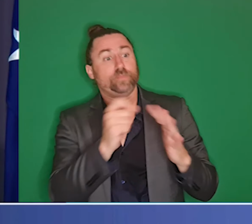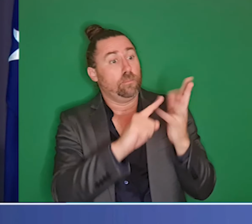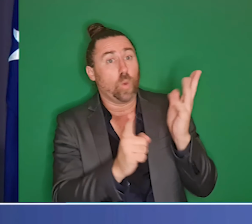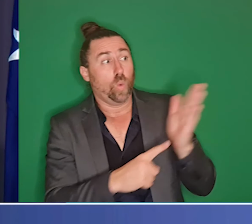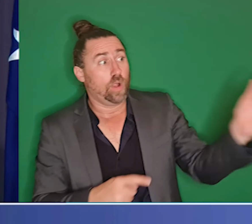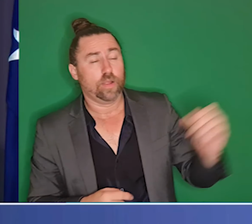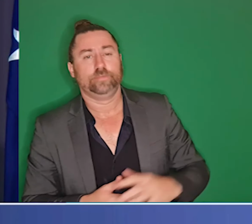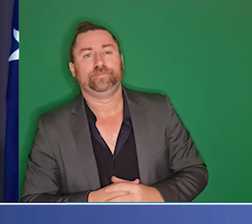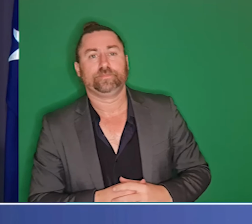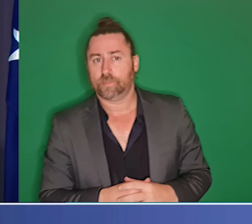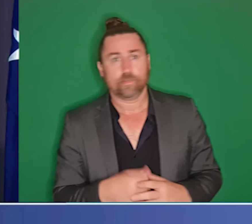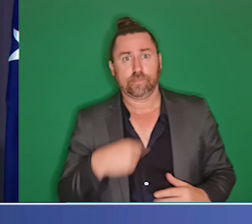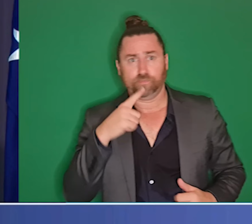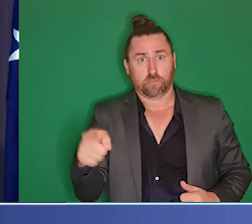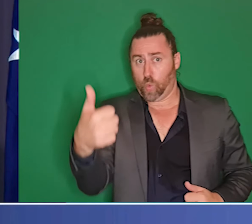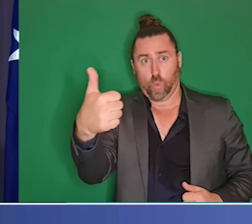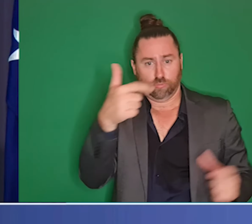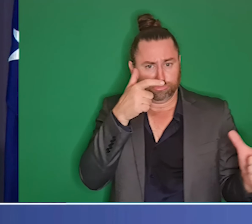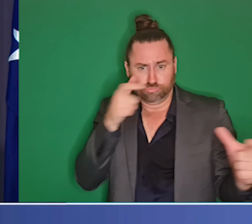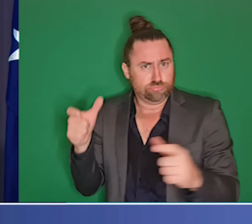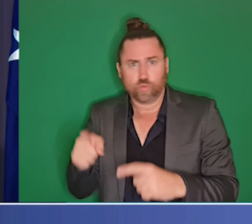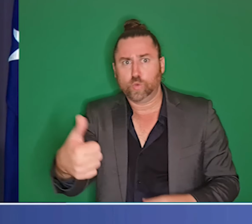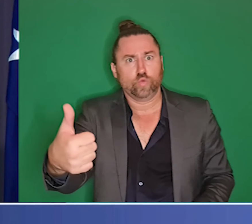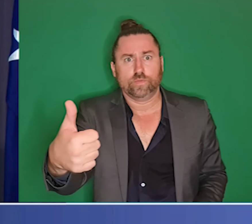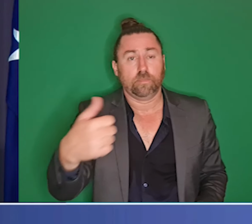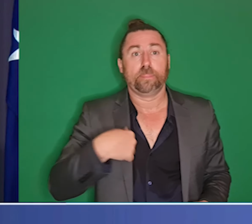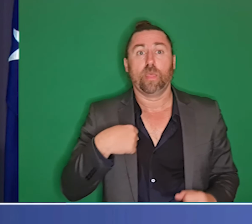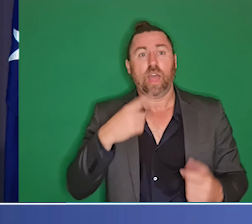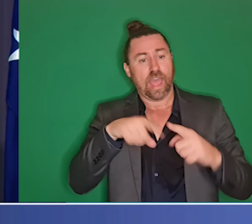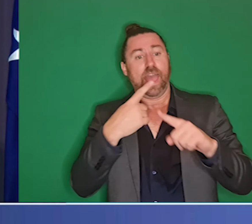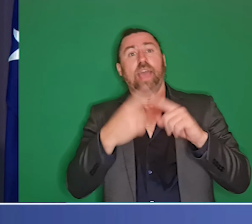I'd classify it as good governance. When I was the chief health officer in the ACT,